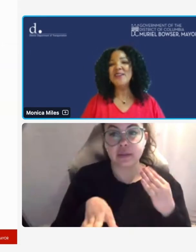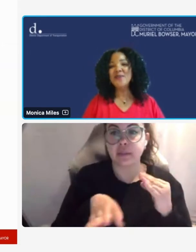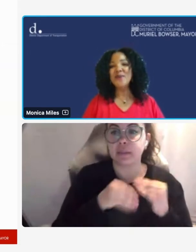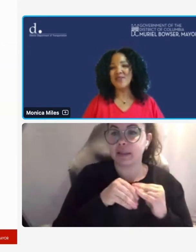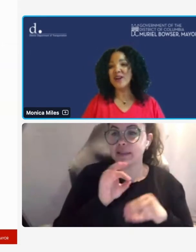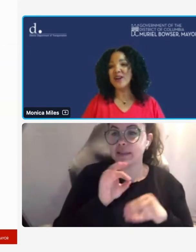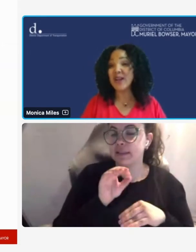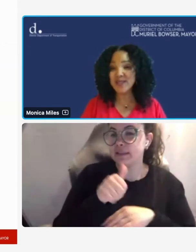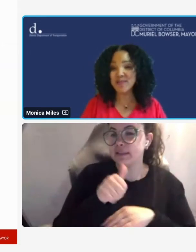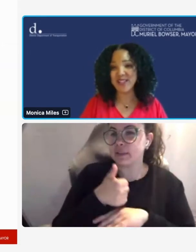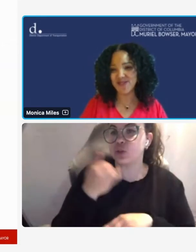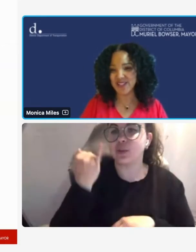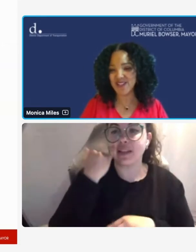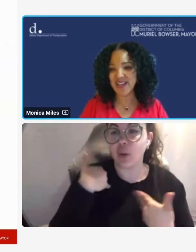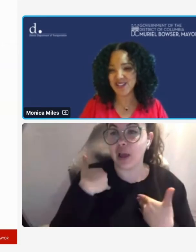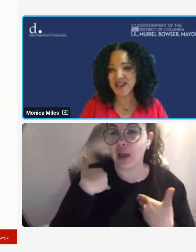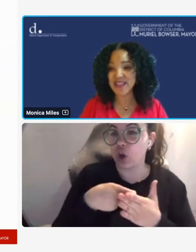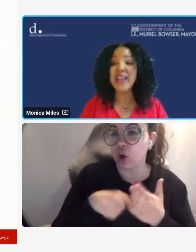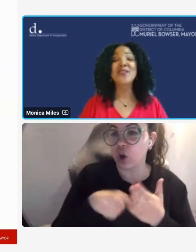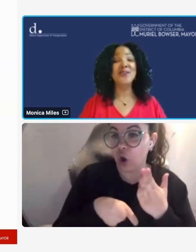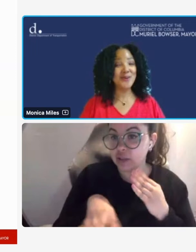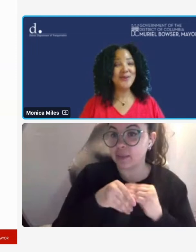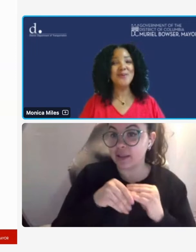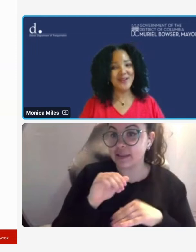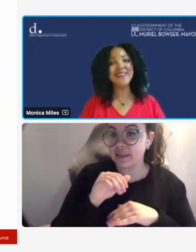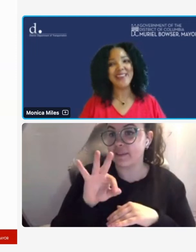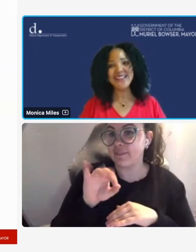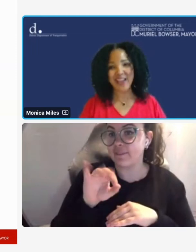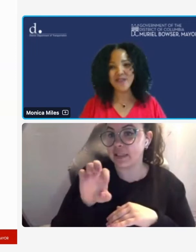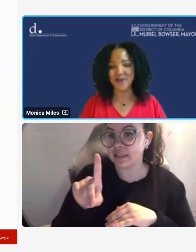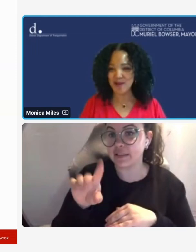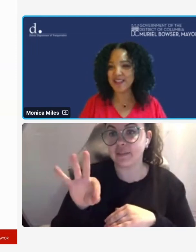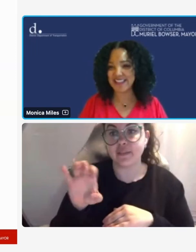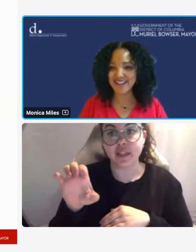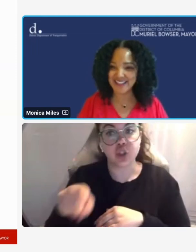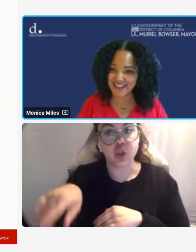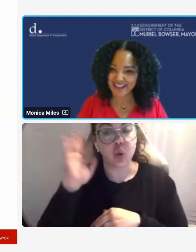if you have a cost plus bixby contract you will get a check from the d.o.t